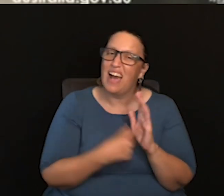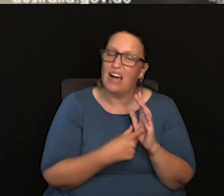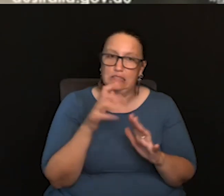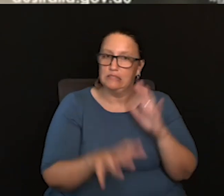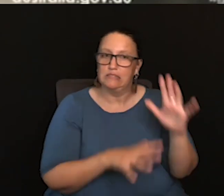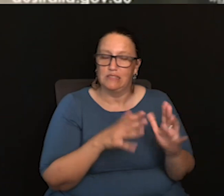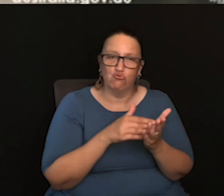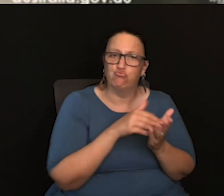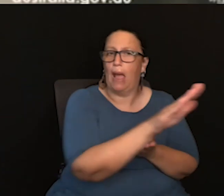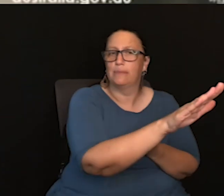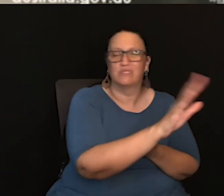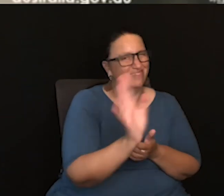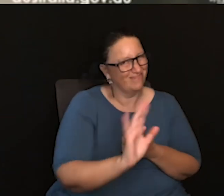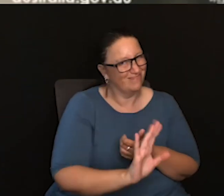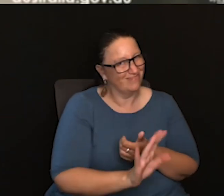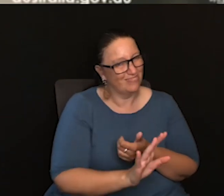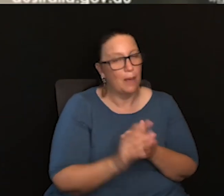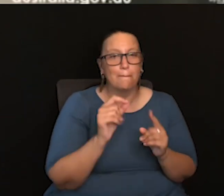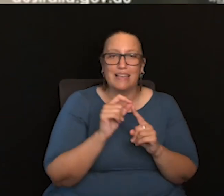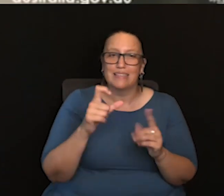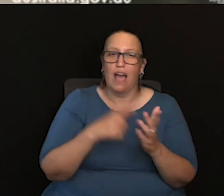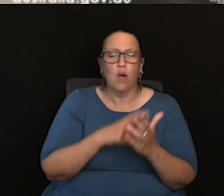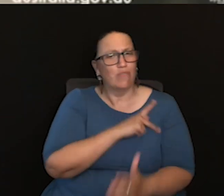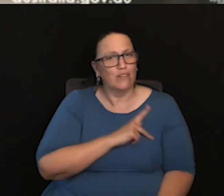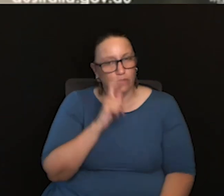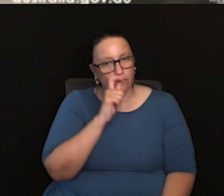We saw in NSW, Victoria and Queensland the fact that they were able to do that.